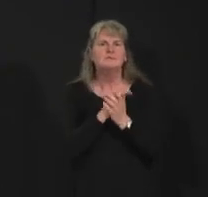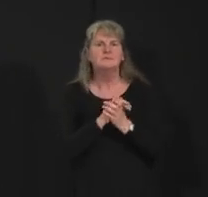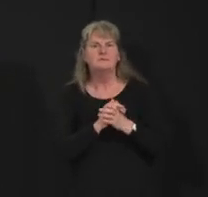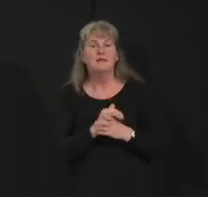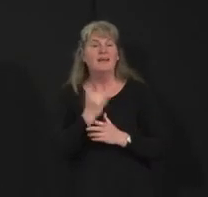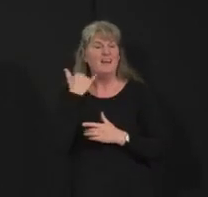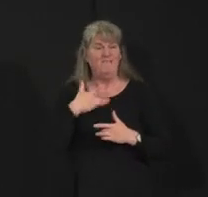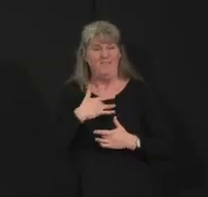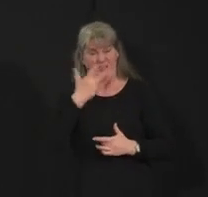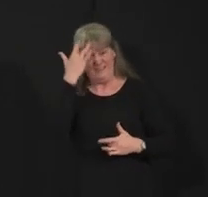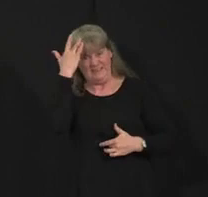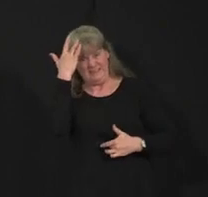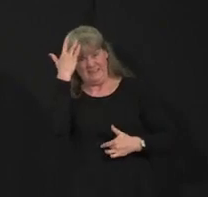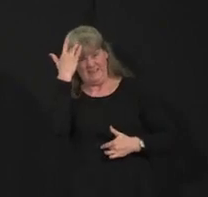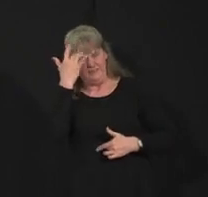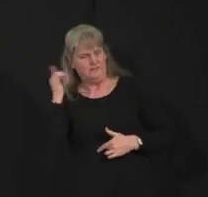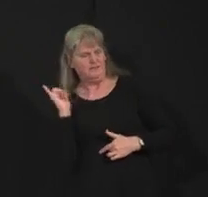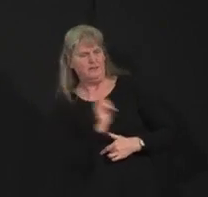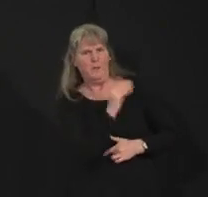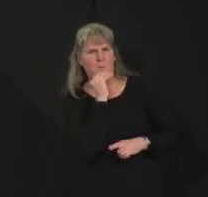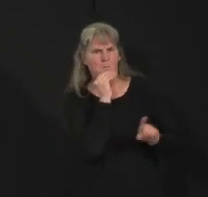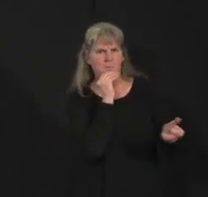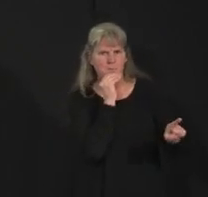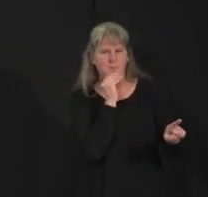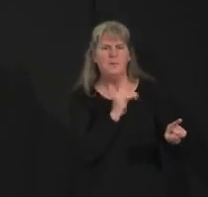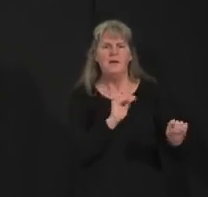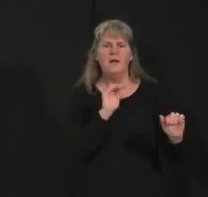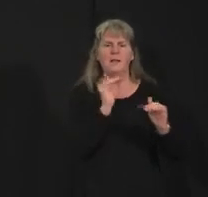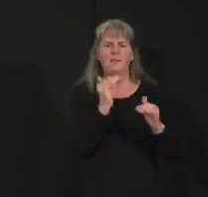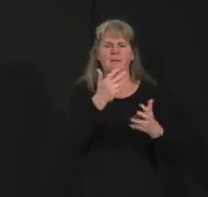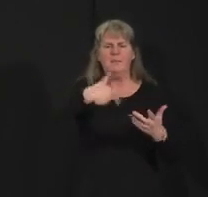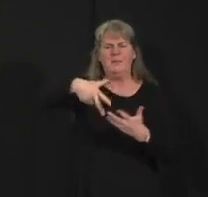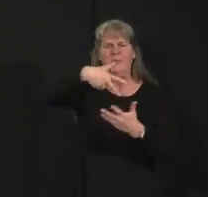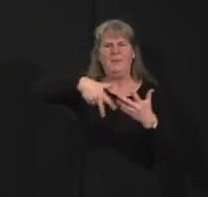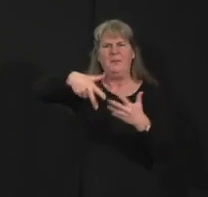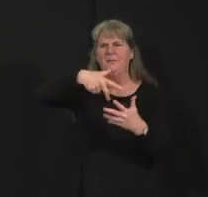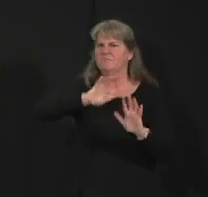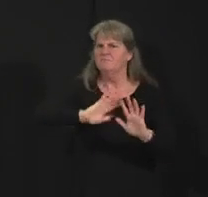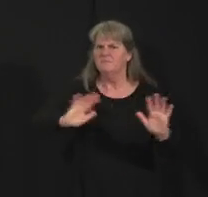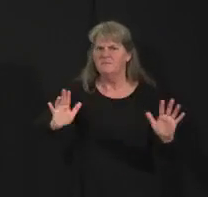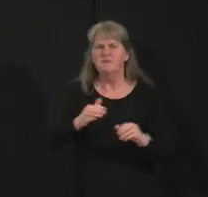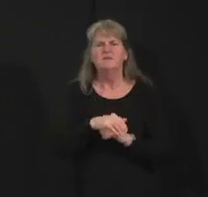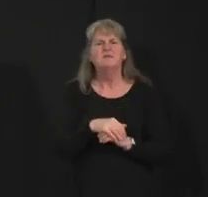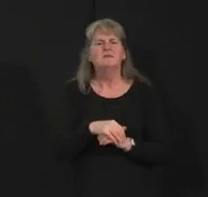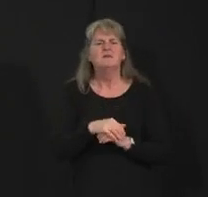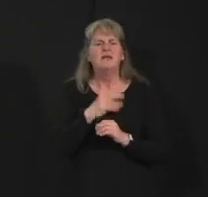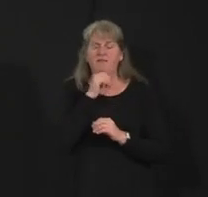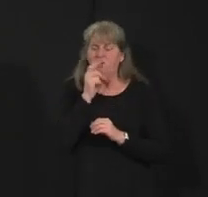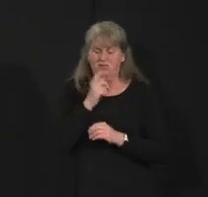away from others when sick, limiting social gatherings, avoiding nonessential travel to